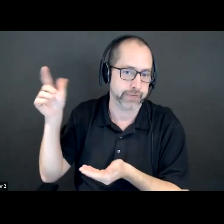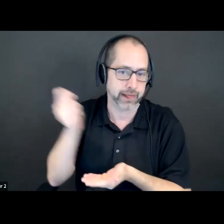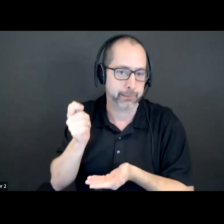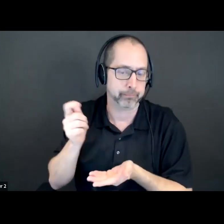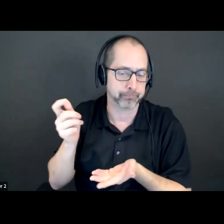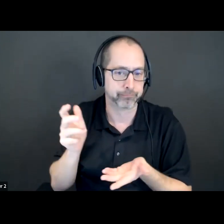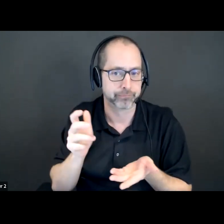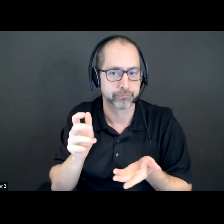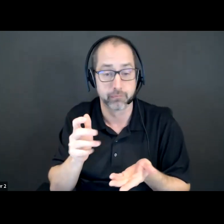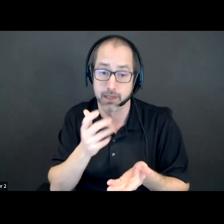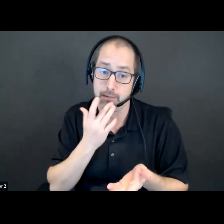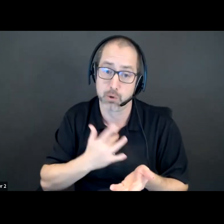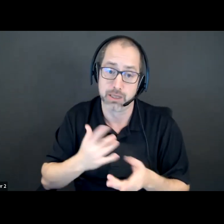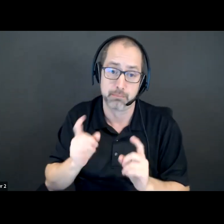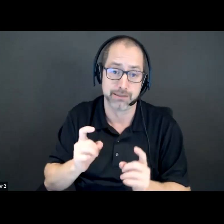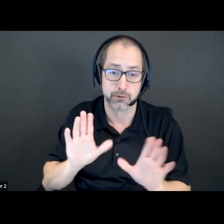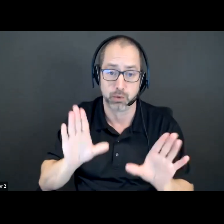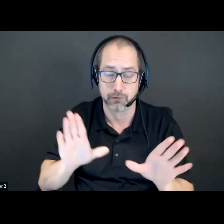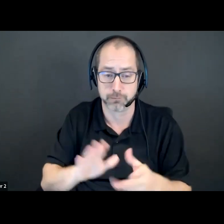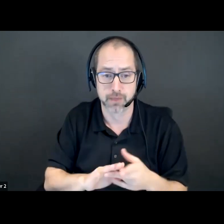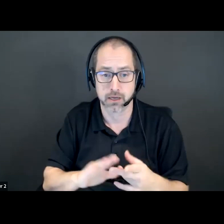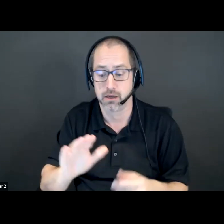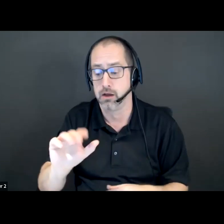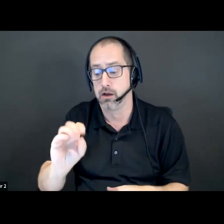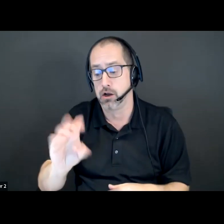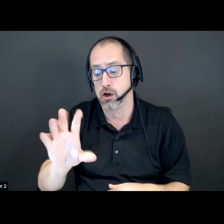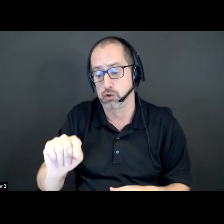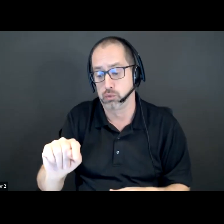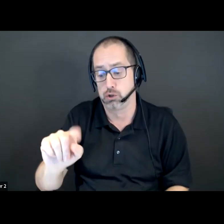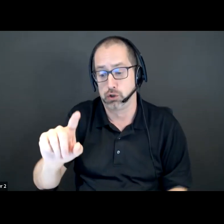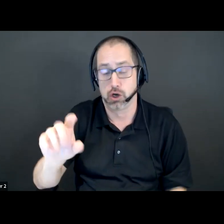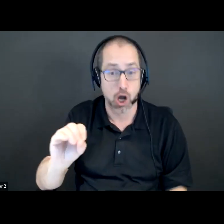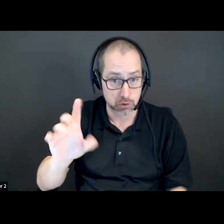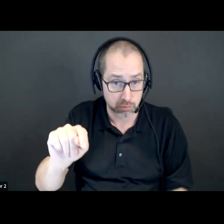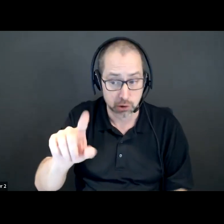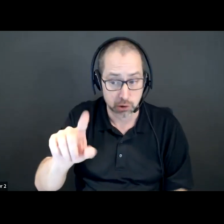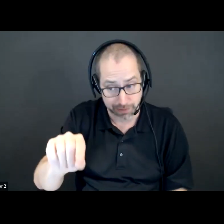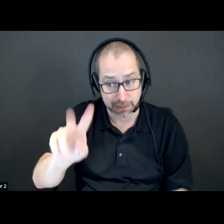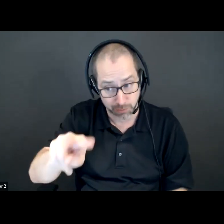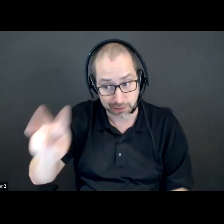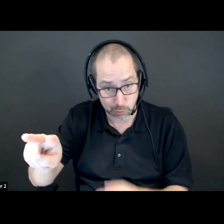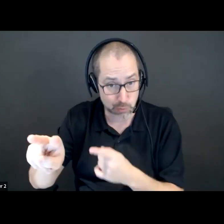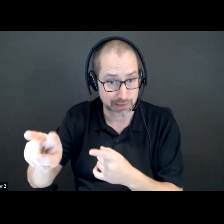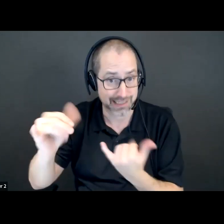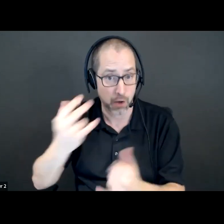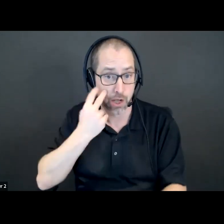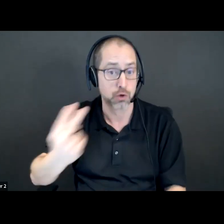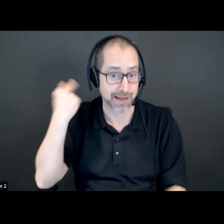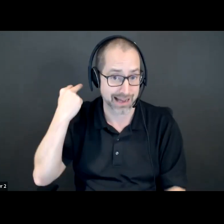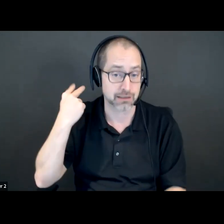August 2022 or October 2022, reflecting on this last year, I still have a lot of physical